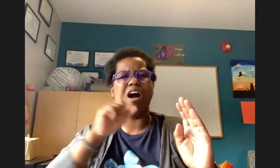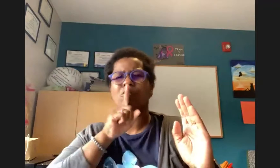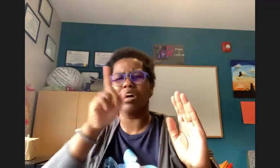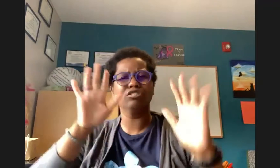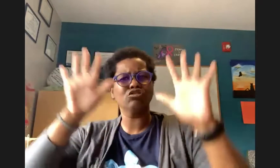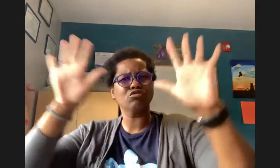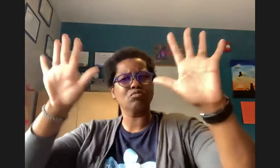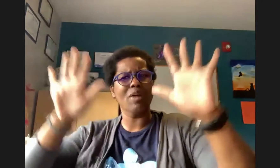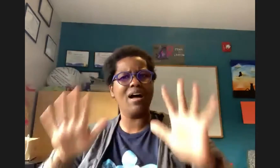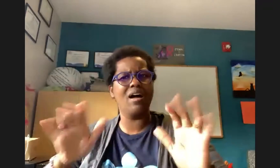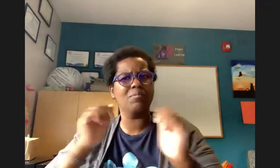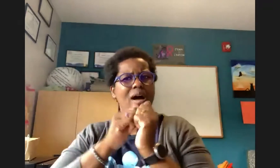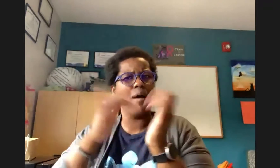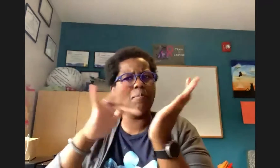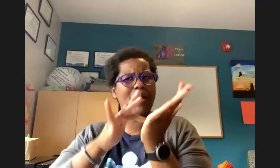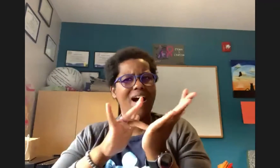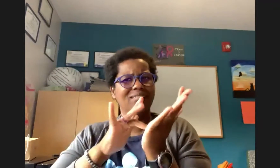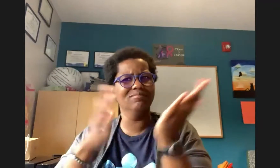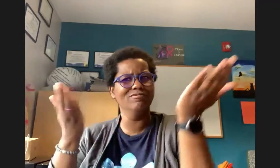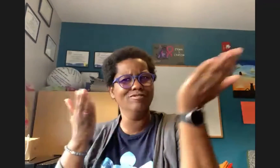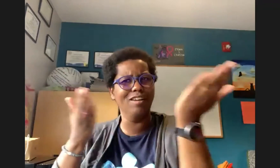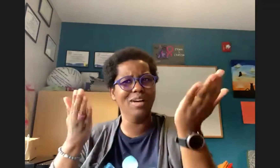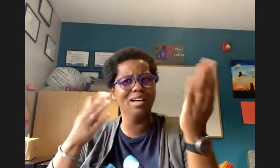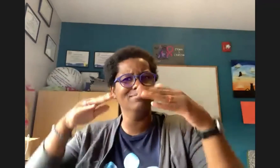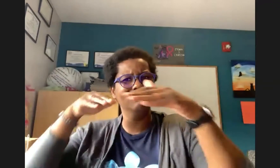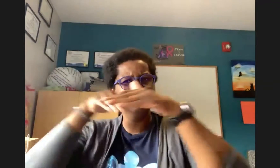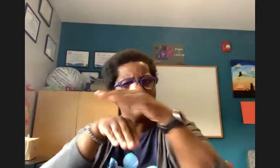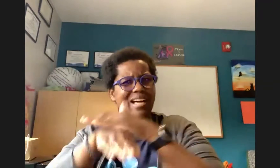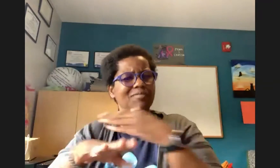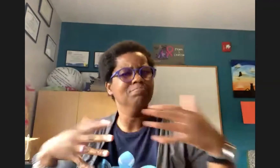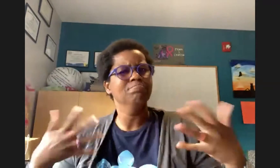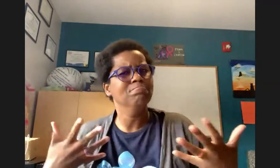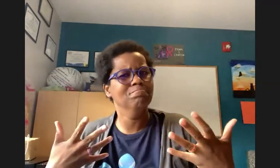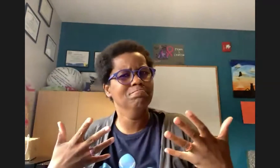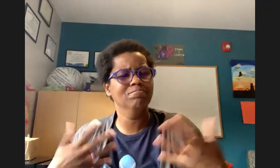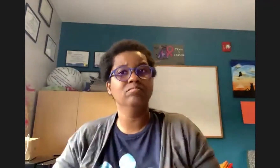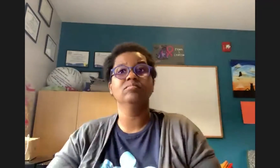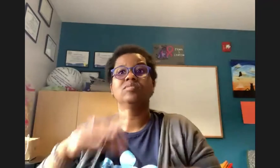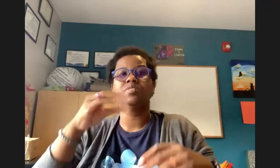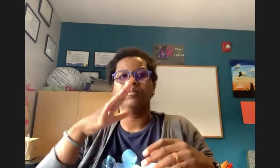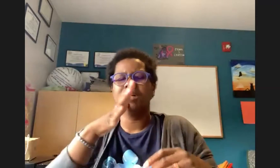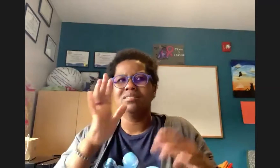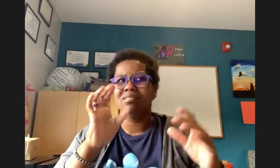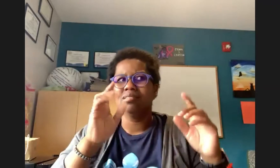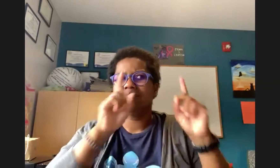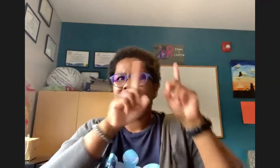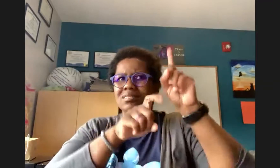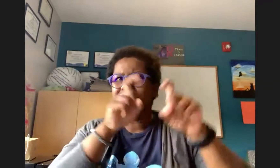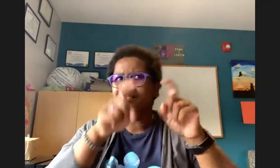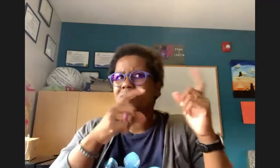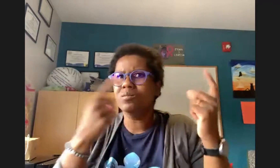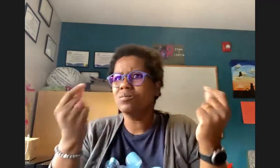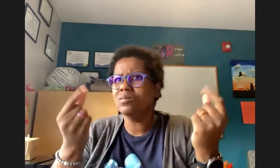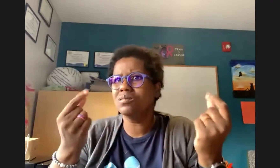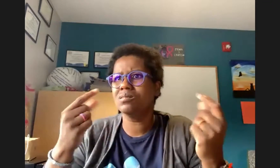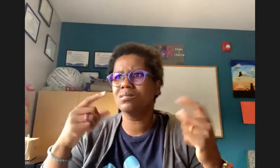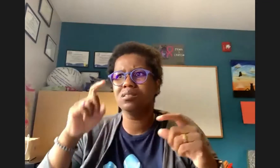there really wasn't great medical access to care. Those services weren't readily available,